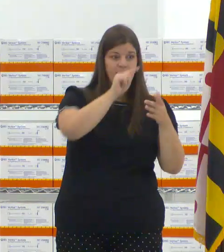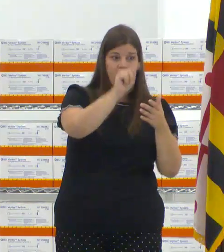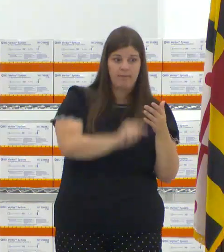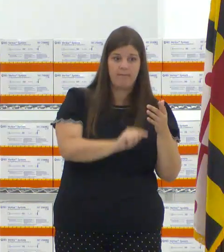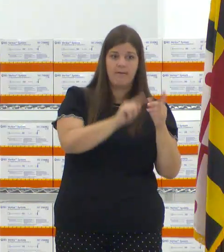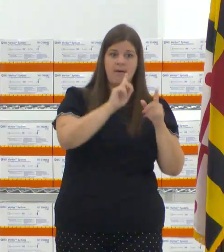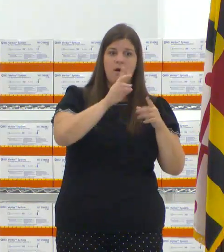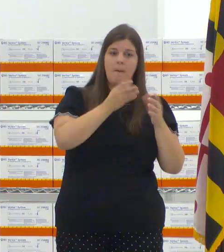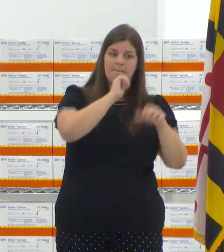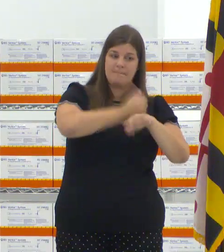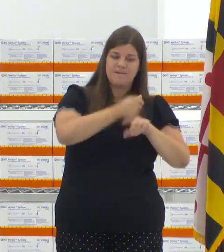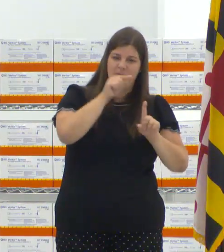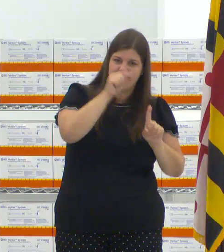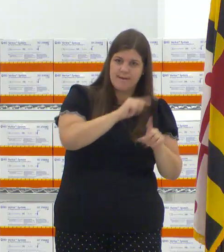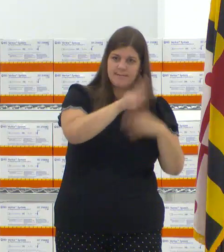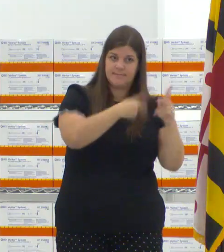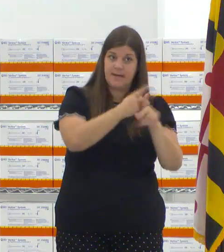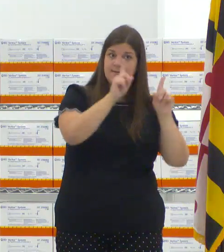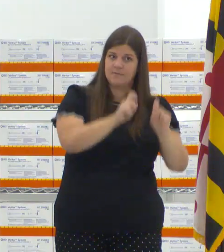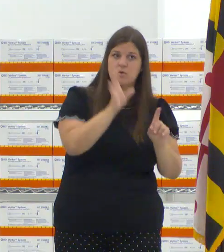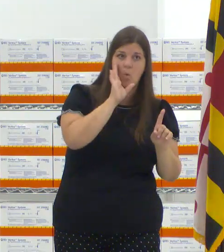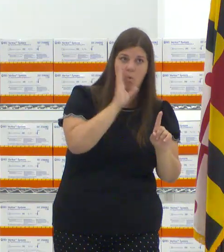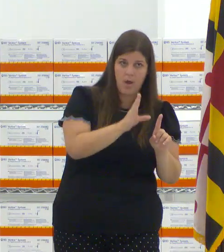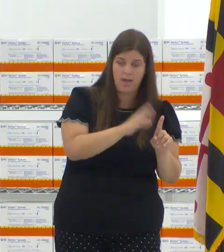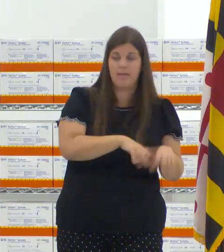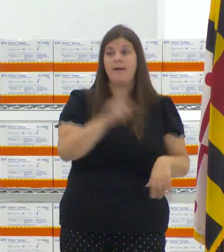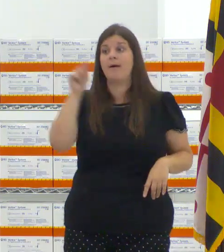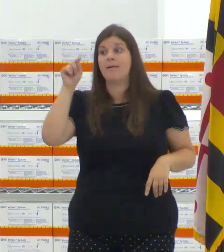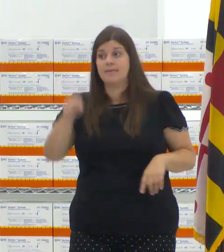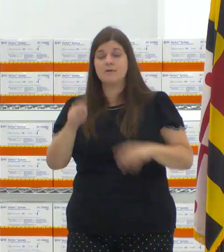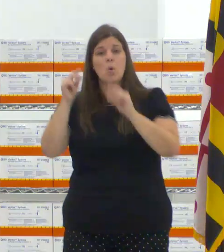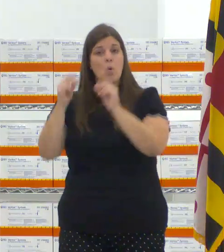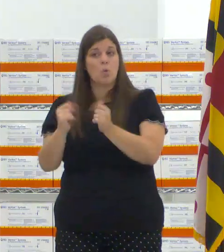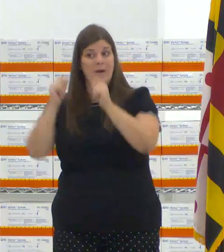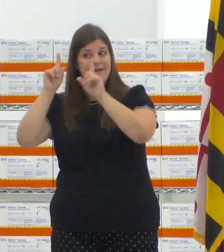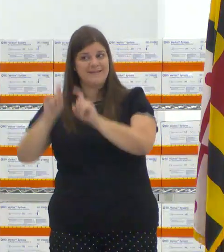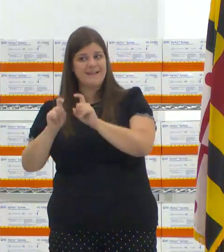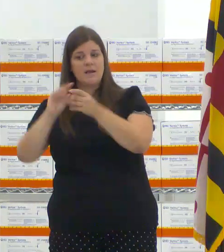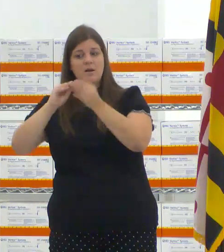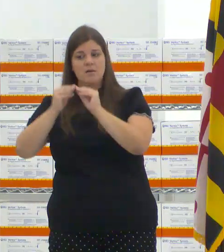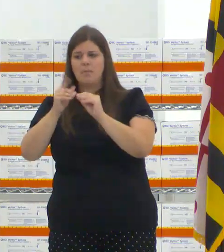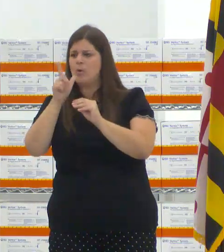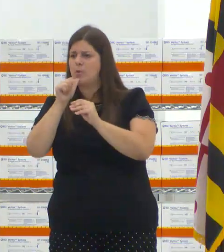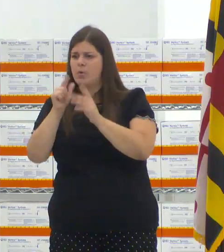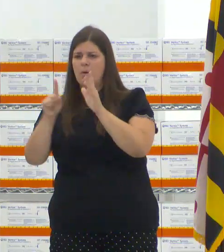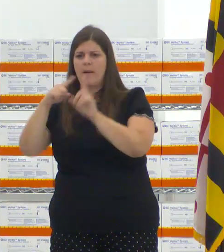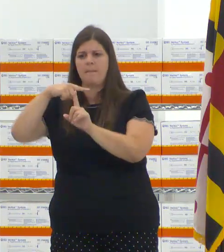So it's just part of the arsenal, and maybe we can have -- if Dave's -- or Dennis want to come up and talk about it.